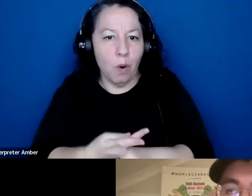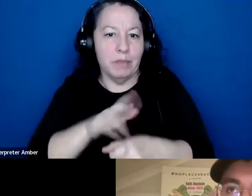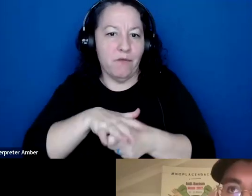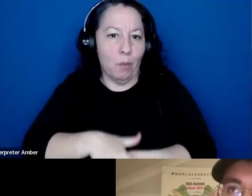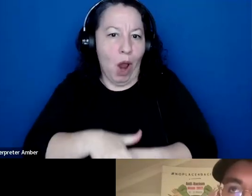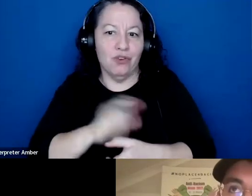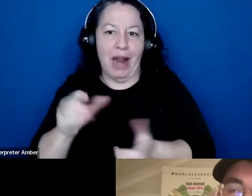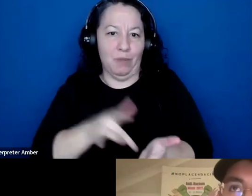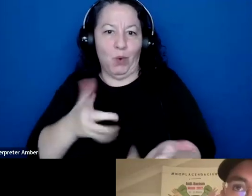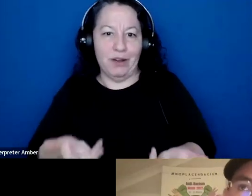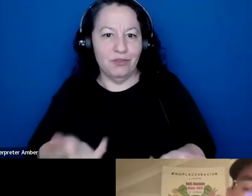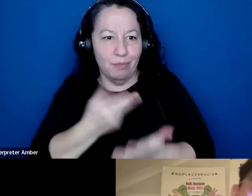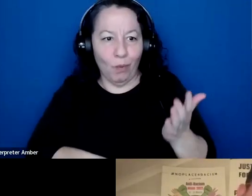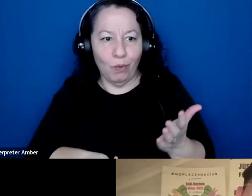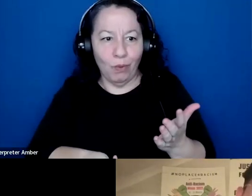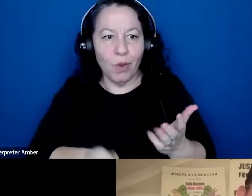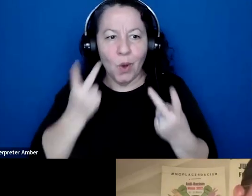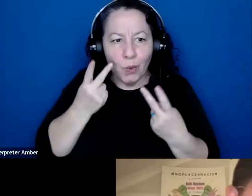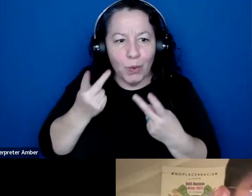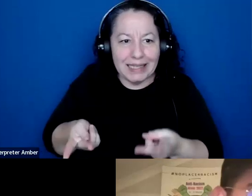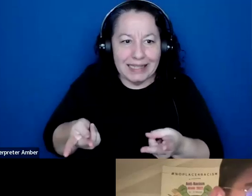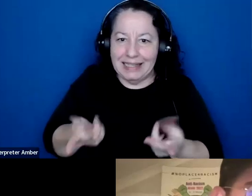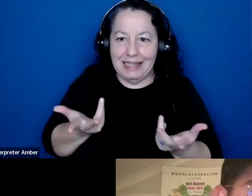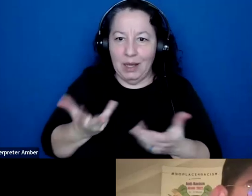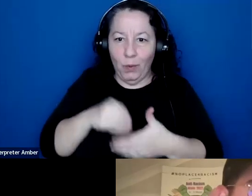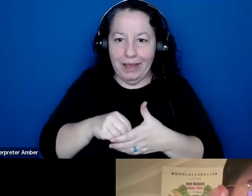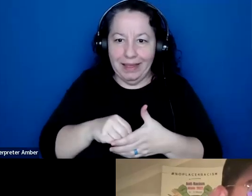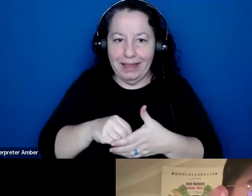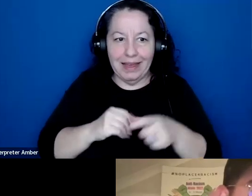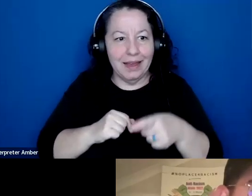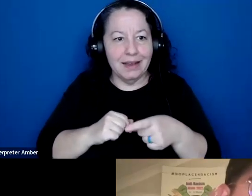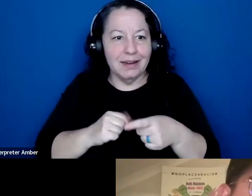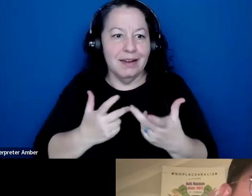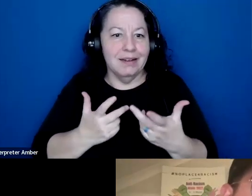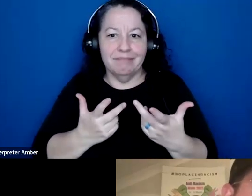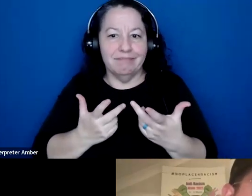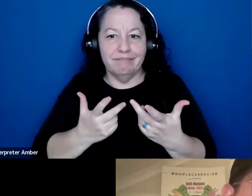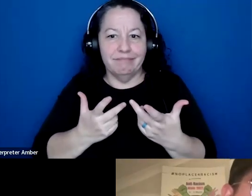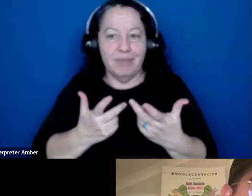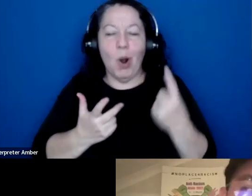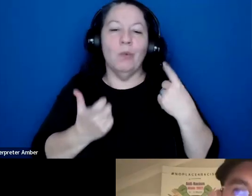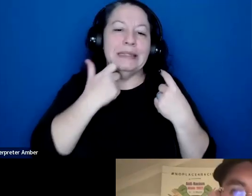And, you know, we see it in, for example, Fridays for Future MENA's statement, which came out quite early